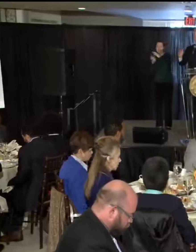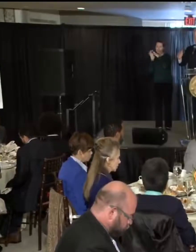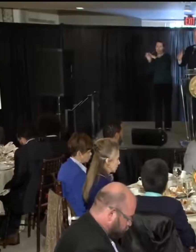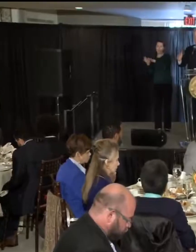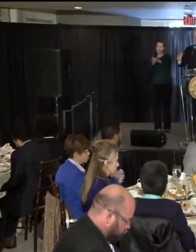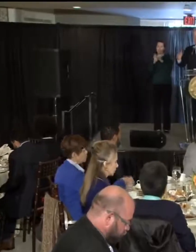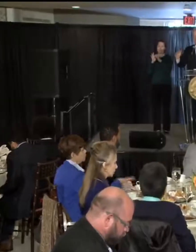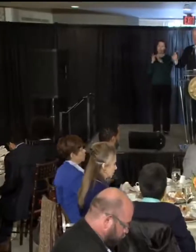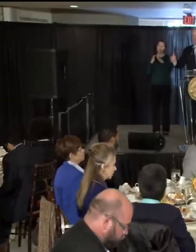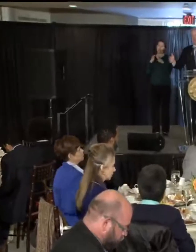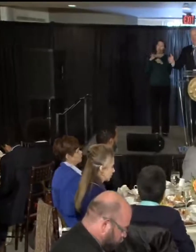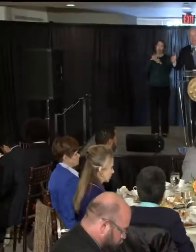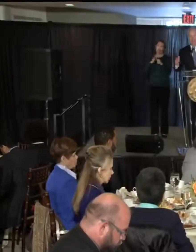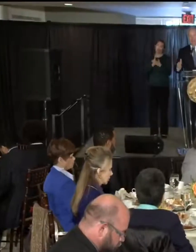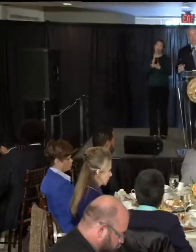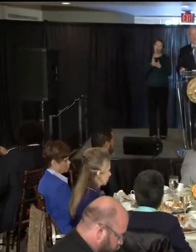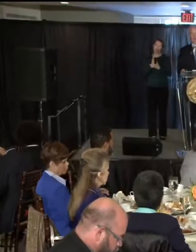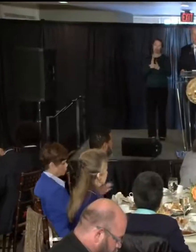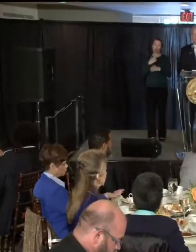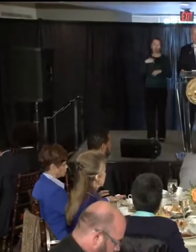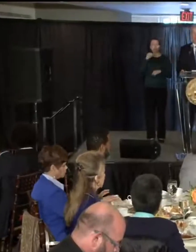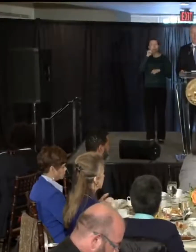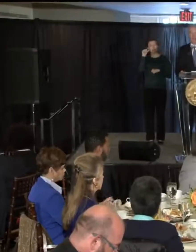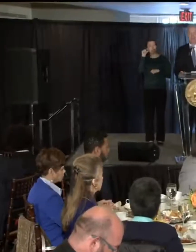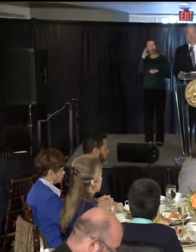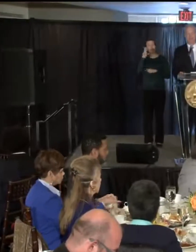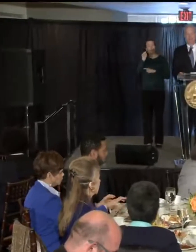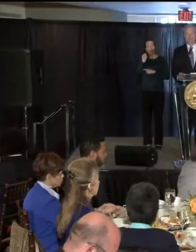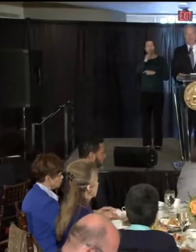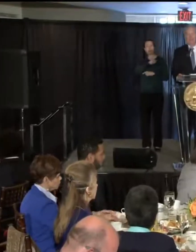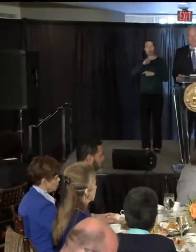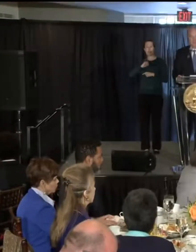YESTERDAY IN THE UNITED STATES SENATE WE HAD A BIG DEBATE.